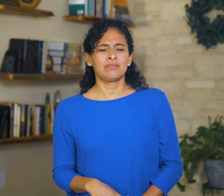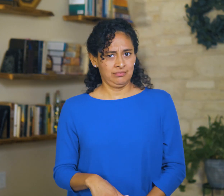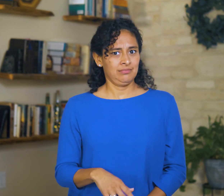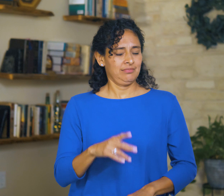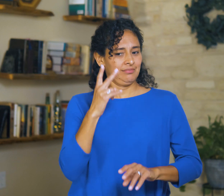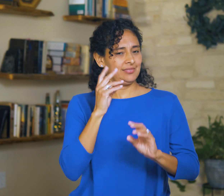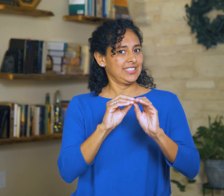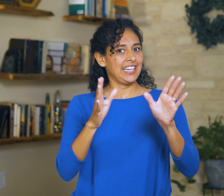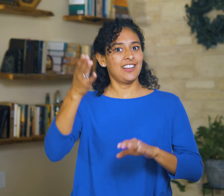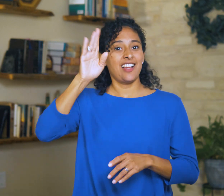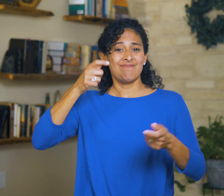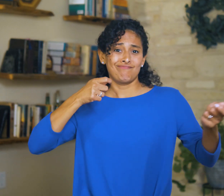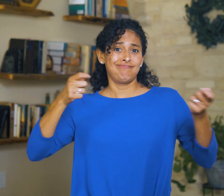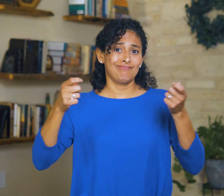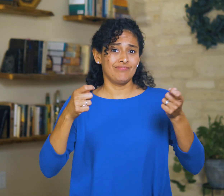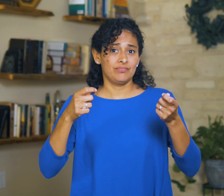God’s sovereignty is evident here—